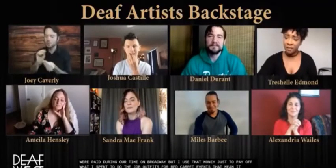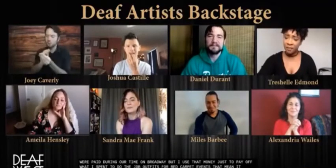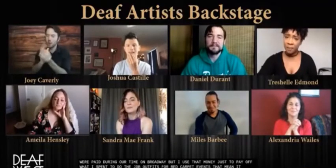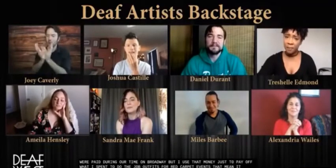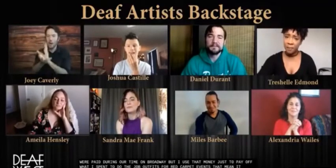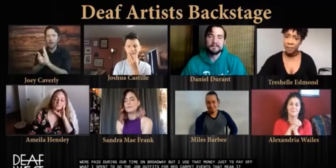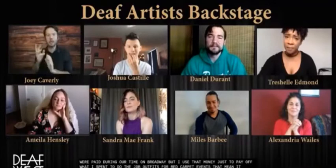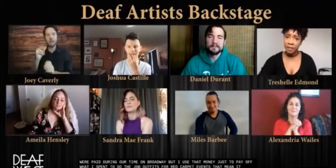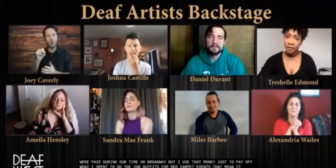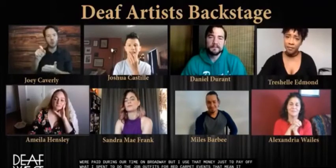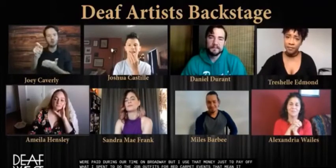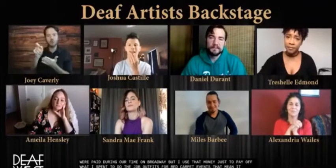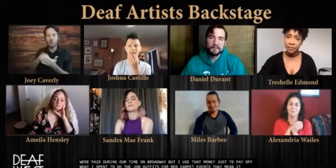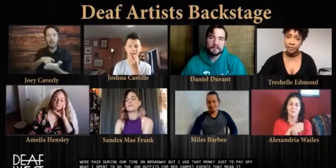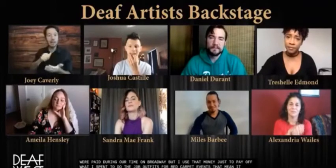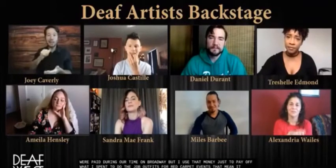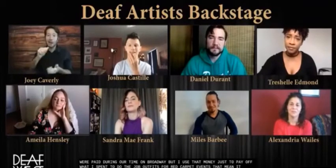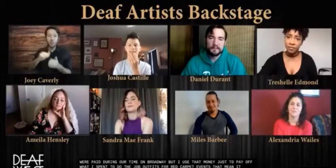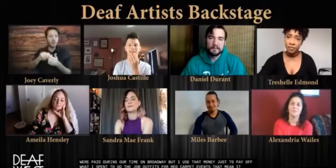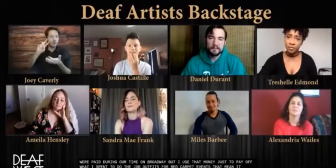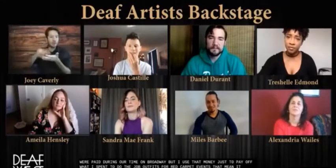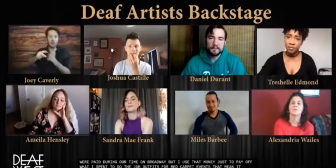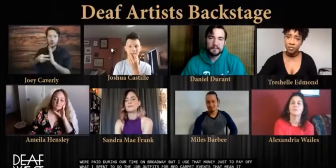Joey: So, we've talked about the show and ‘Spring Awakening’.